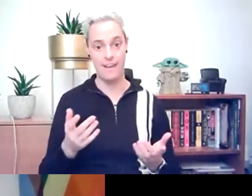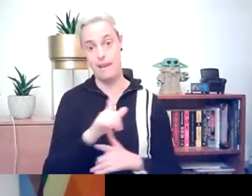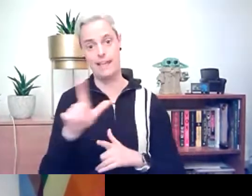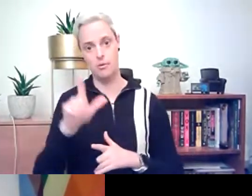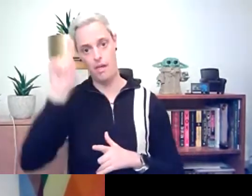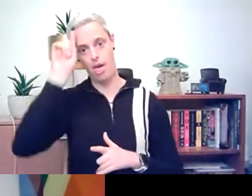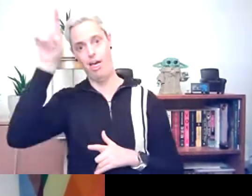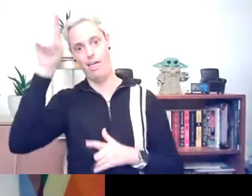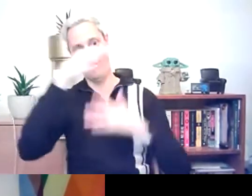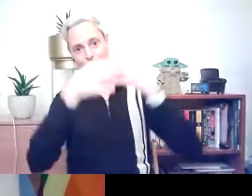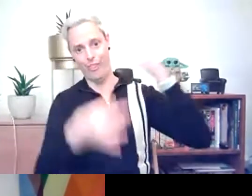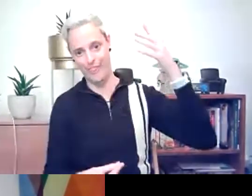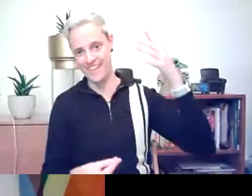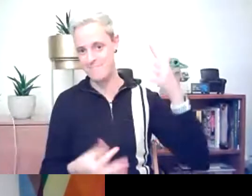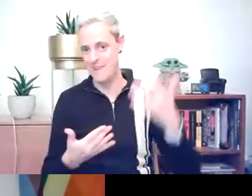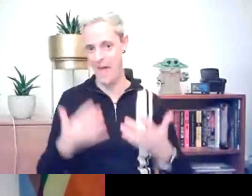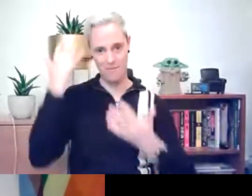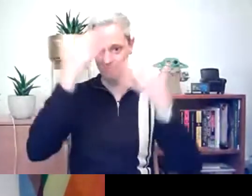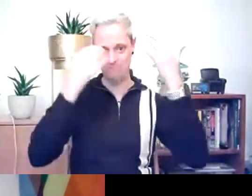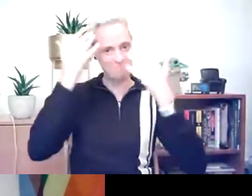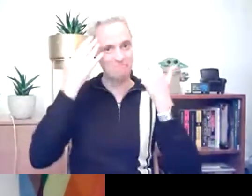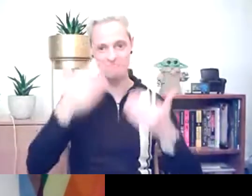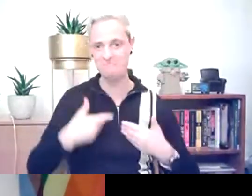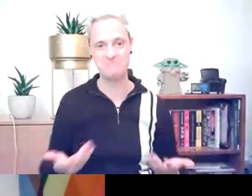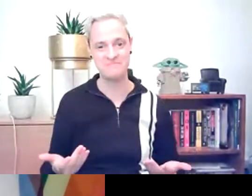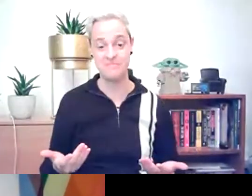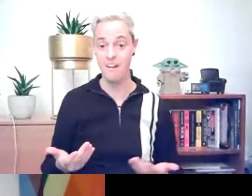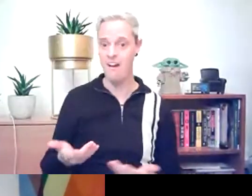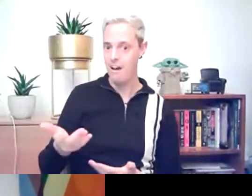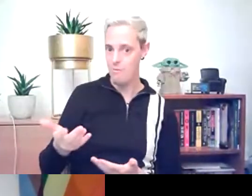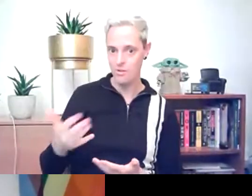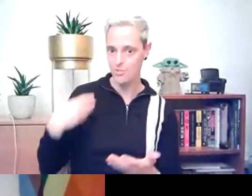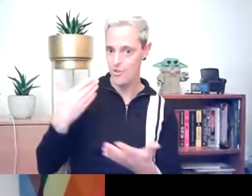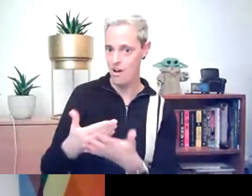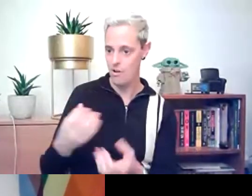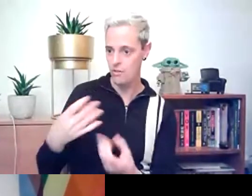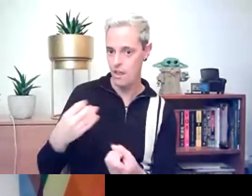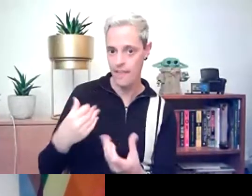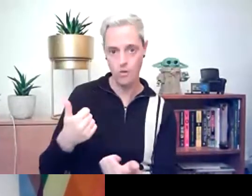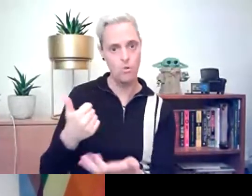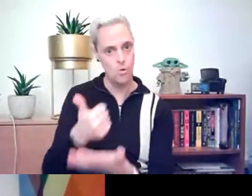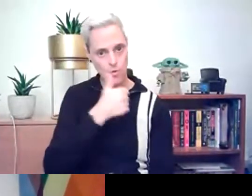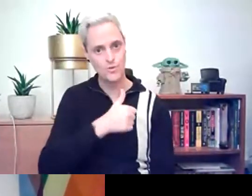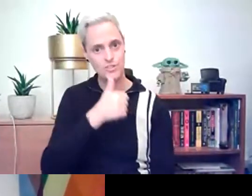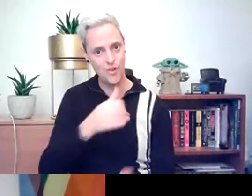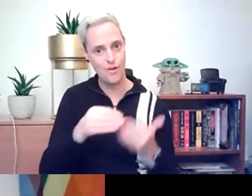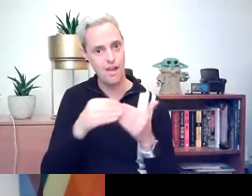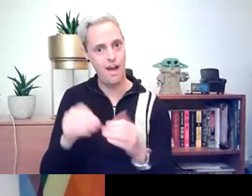you know, so Yeah, no problem at all know that all that's been really really good guidance, actually. 18:36:16 And so now maybe if we speak a bit